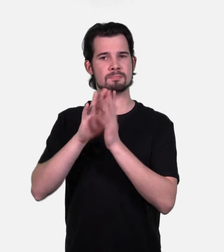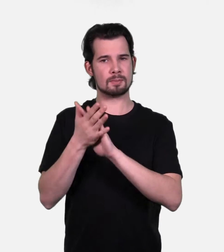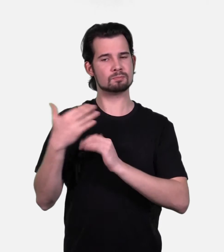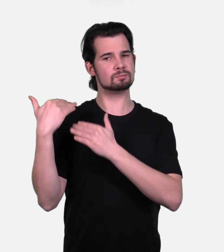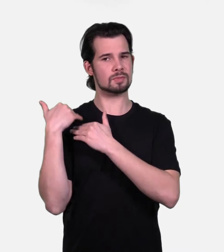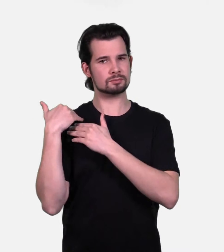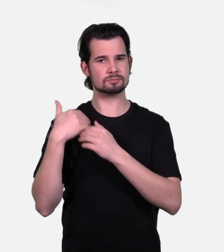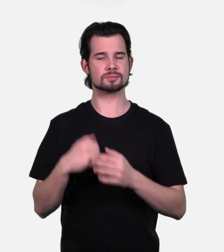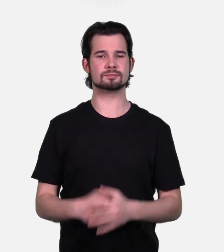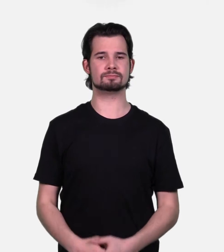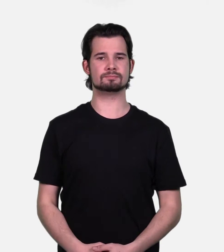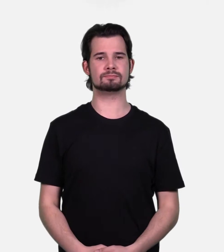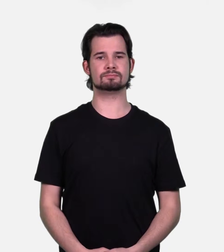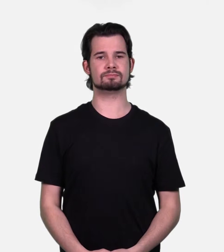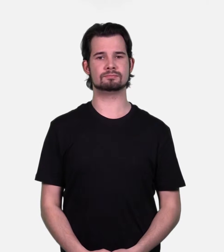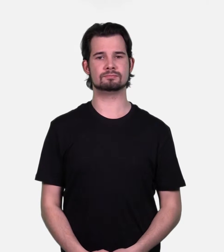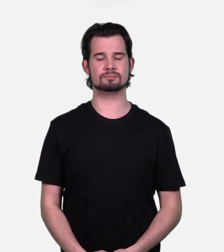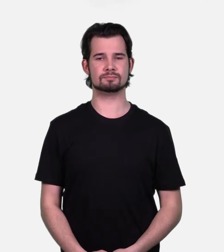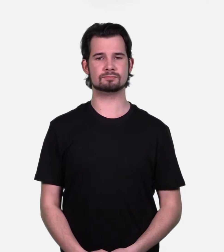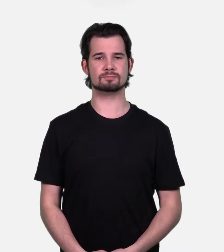Once your application is received,